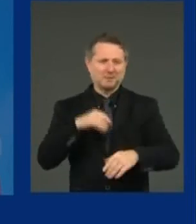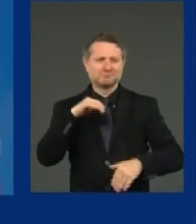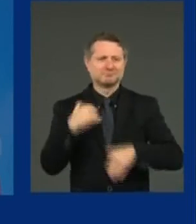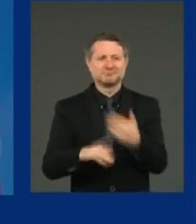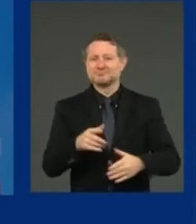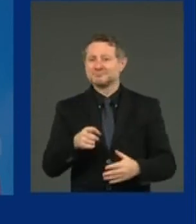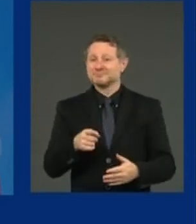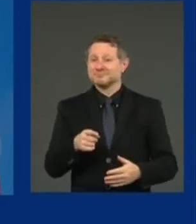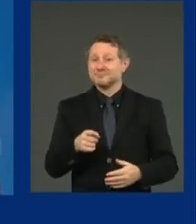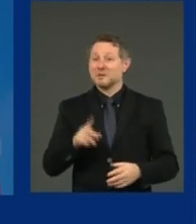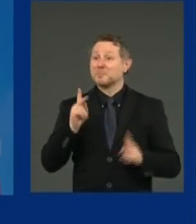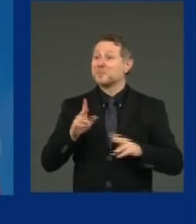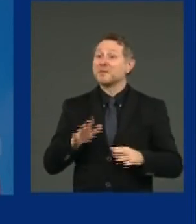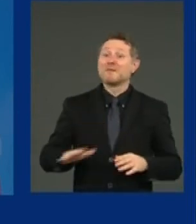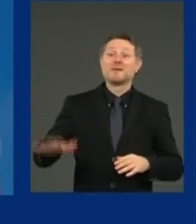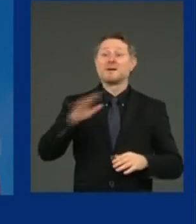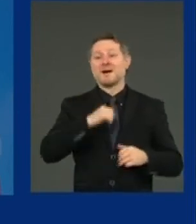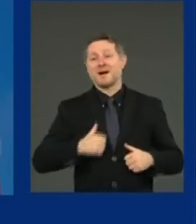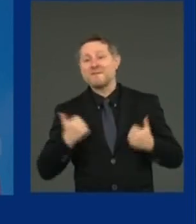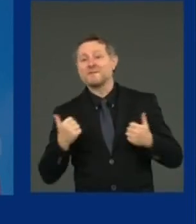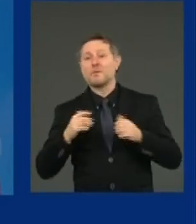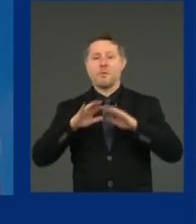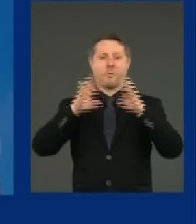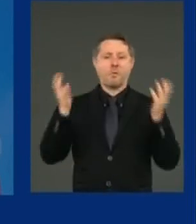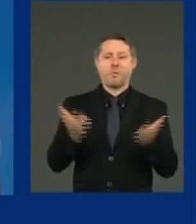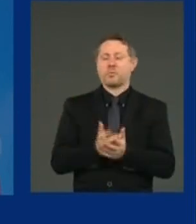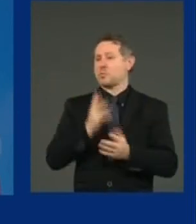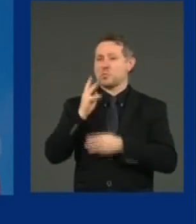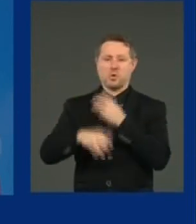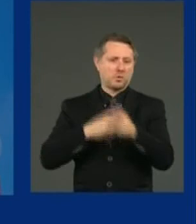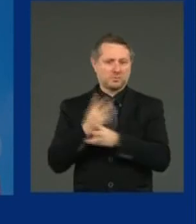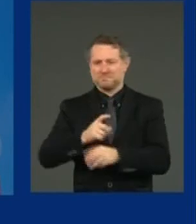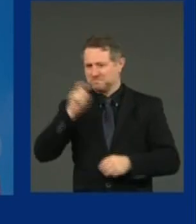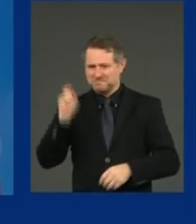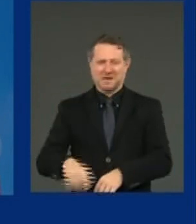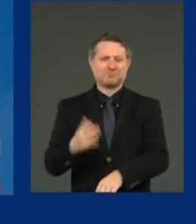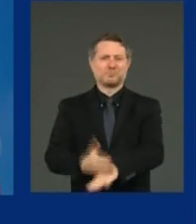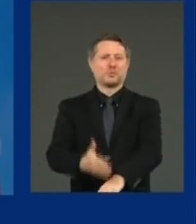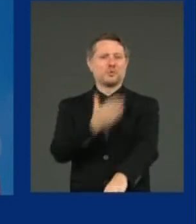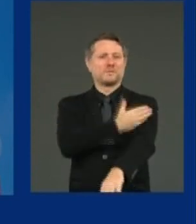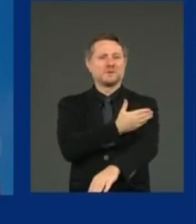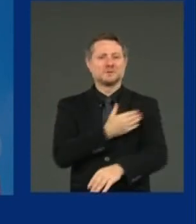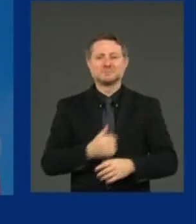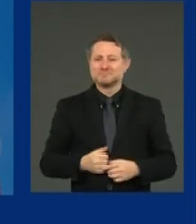TRANSFORMATIVE EXPERIENCE IN LIFE ON AN INDIVIDUAL LEVEL AND ON A SOCIAL LEVEL.